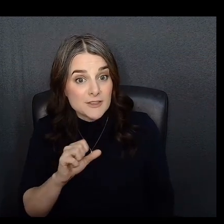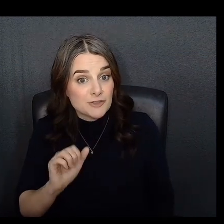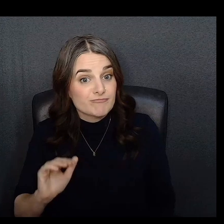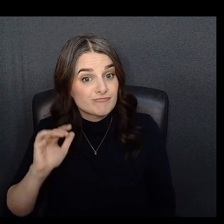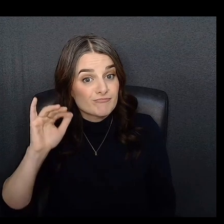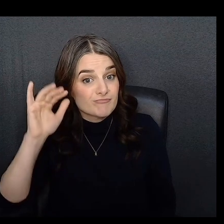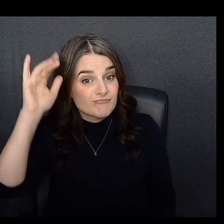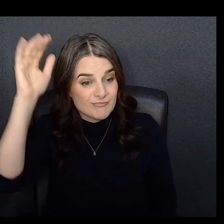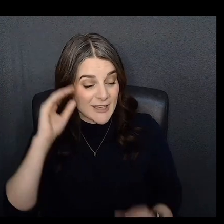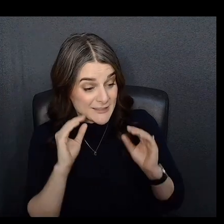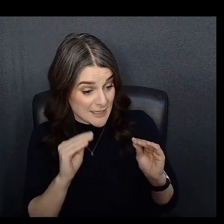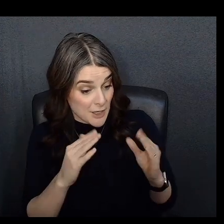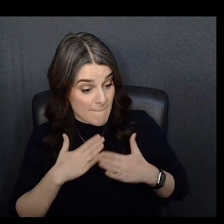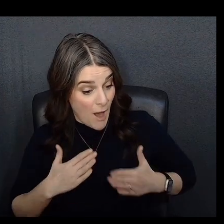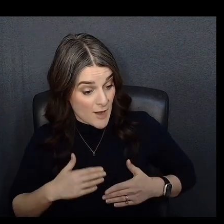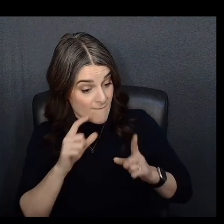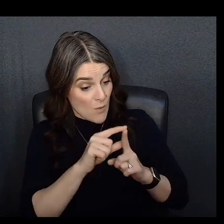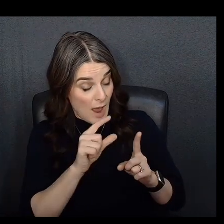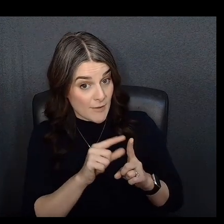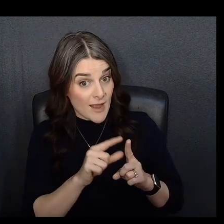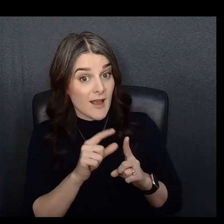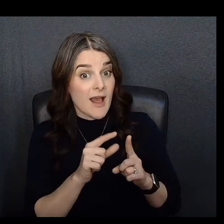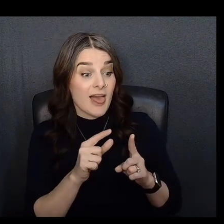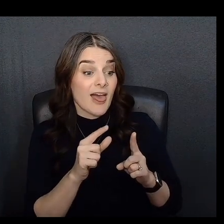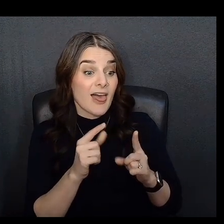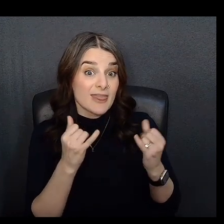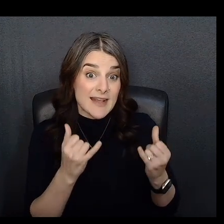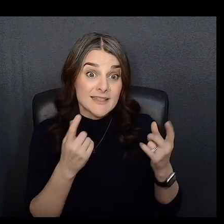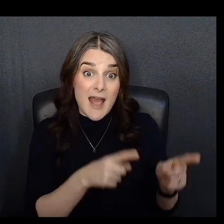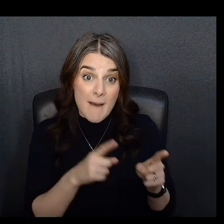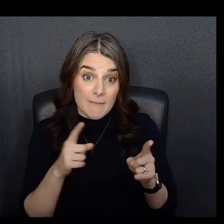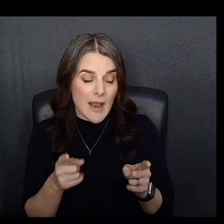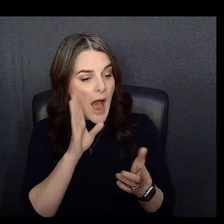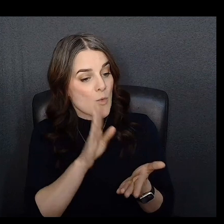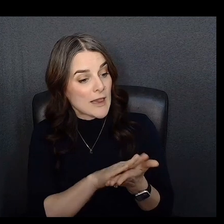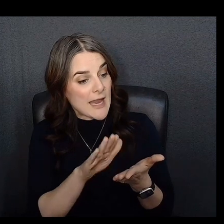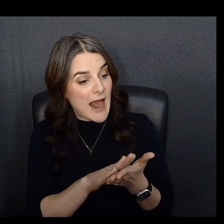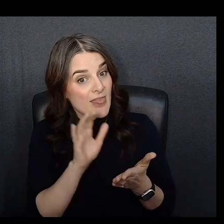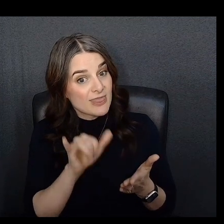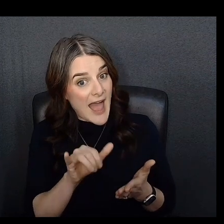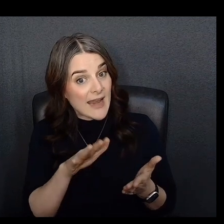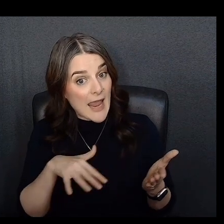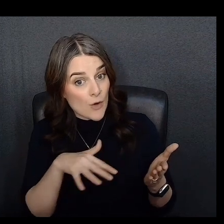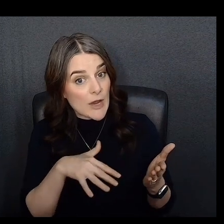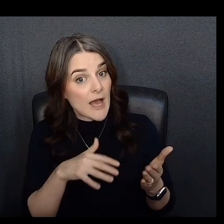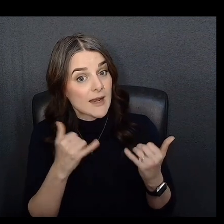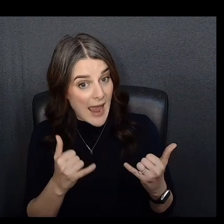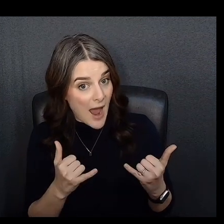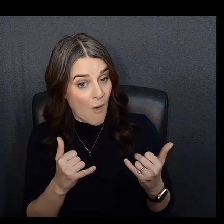That this is happening. We're going to clean this area now, and making sure that they're learning the difference between,